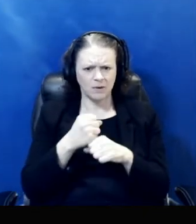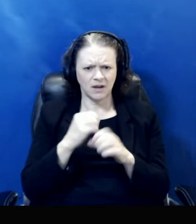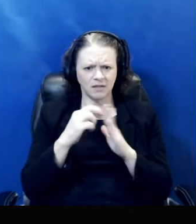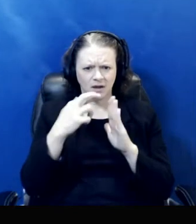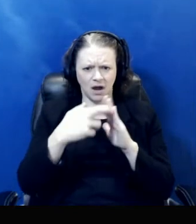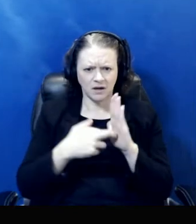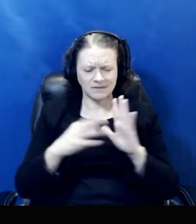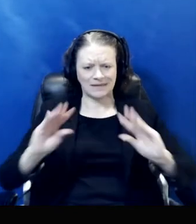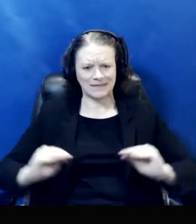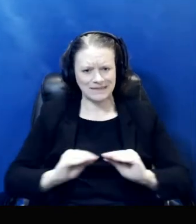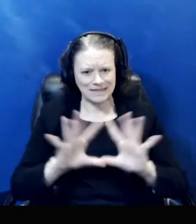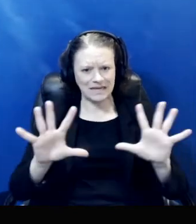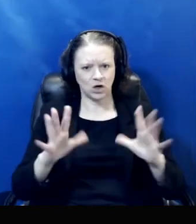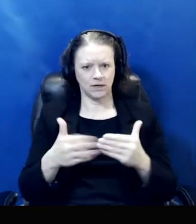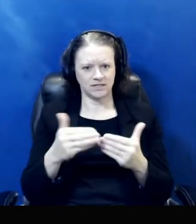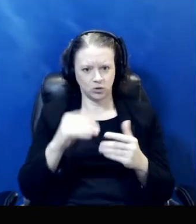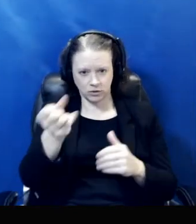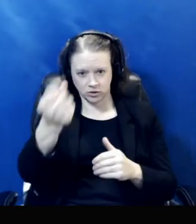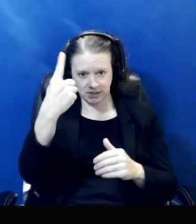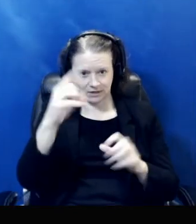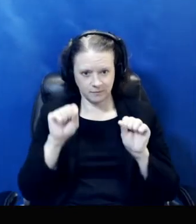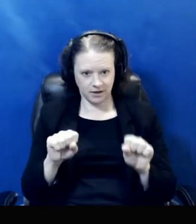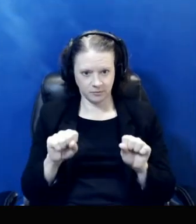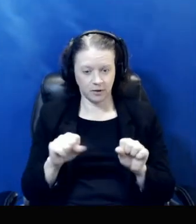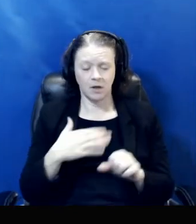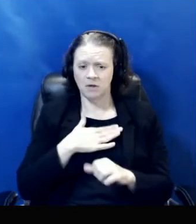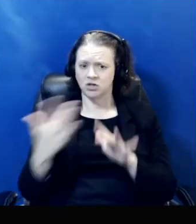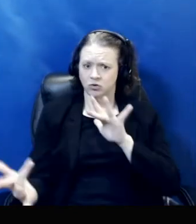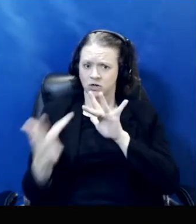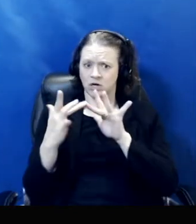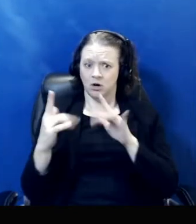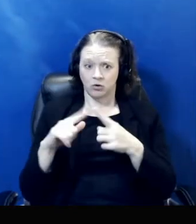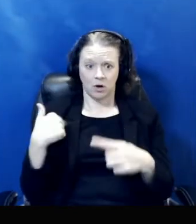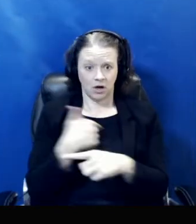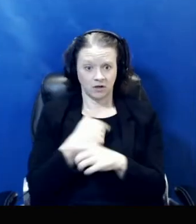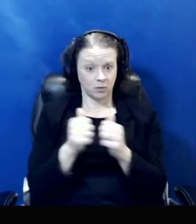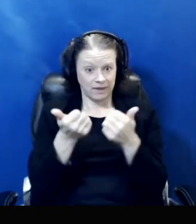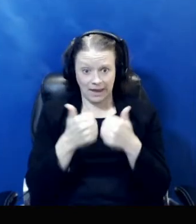So please reach out to our team with any feedback at all in regards to that.